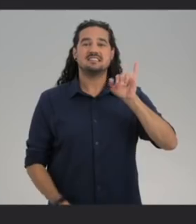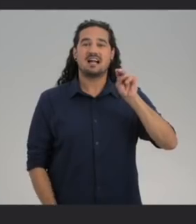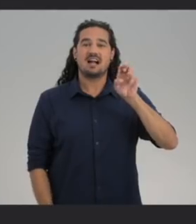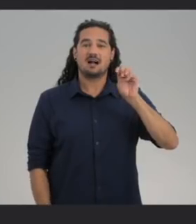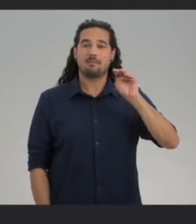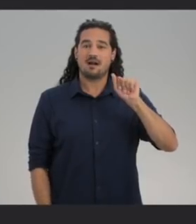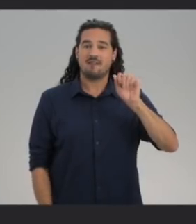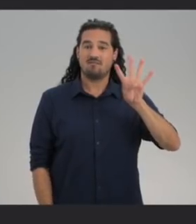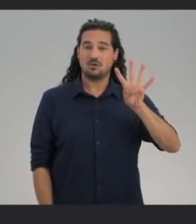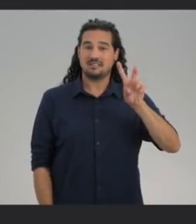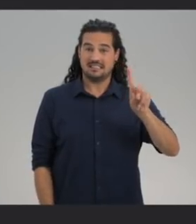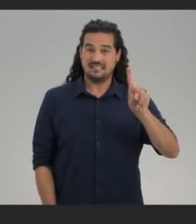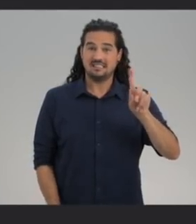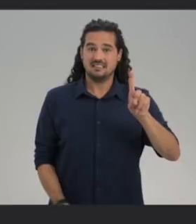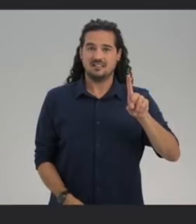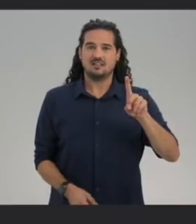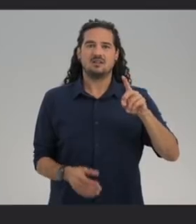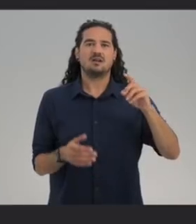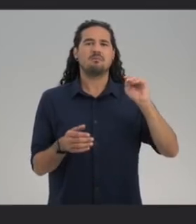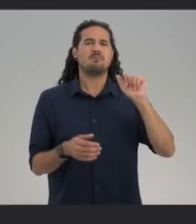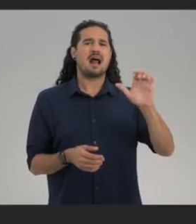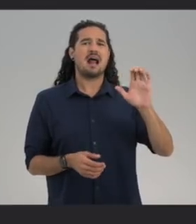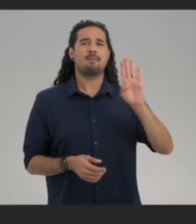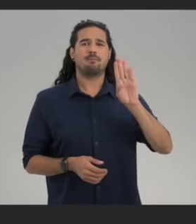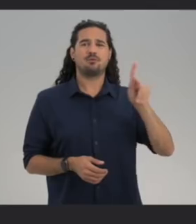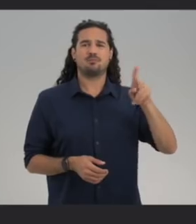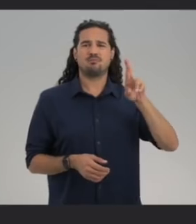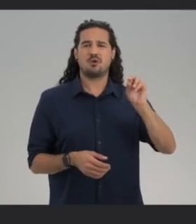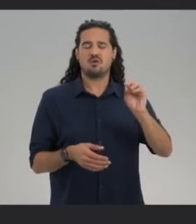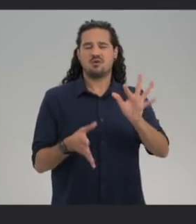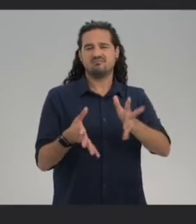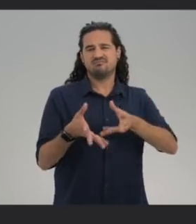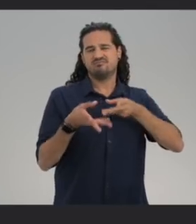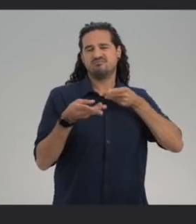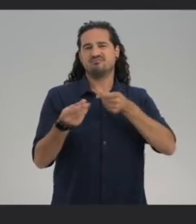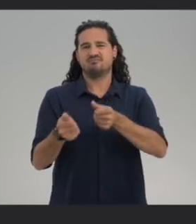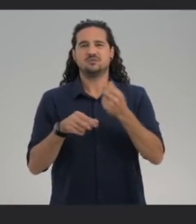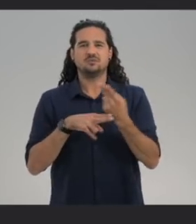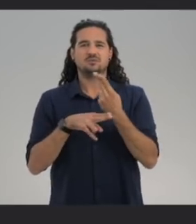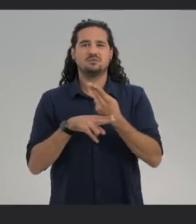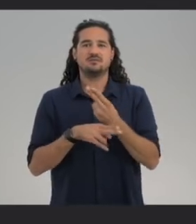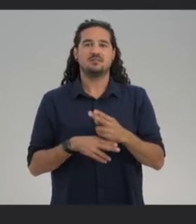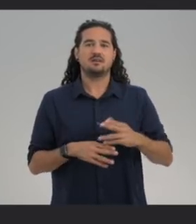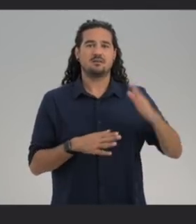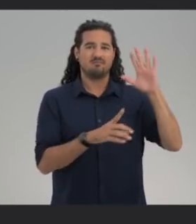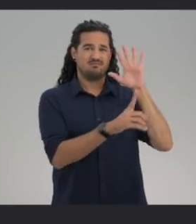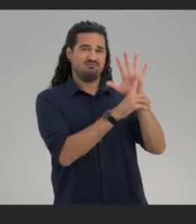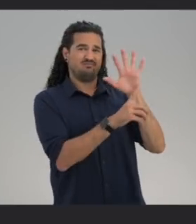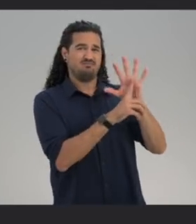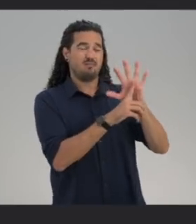the new MacBook Pro handles it all with ease. And when compared to the best-selling Windows laptop in its class,